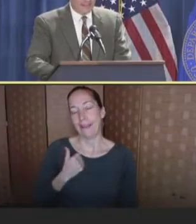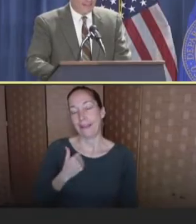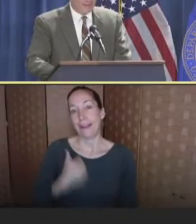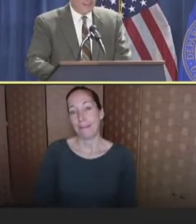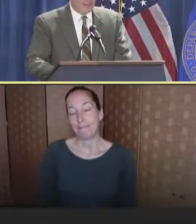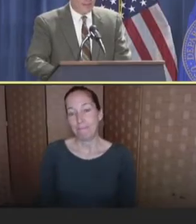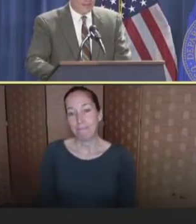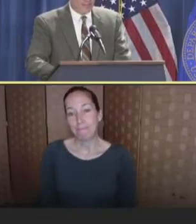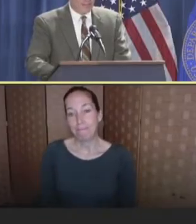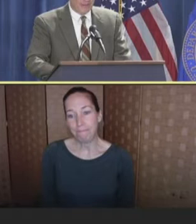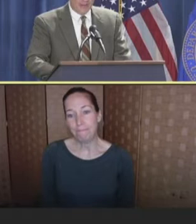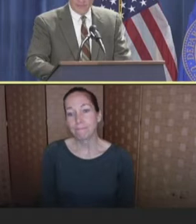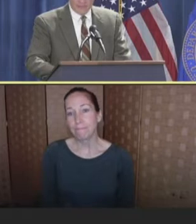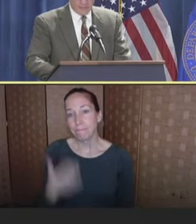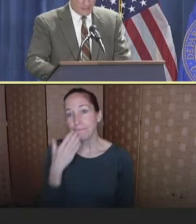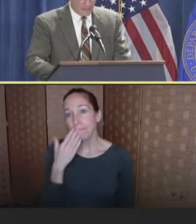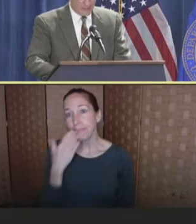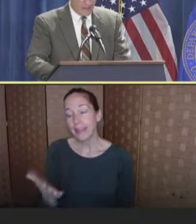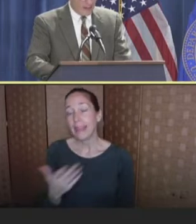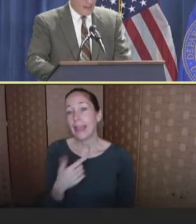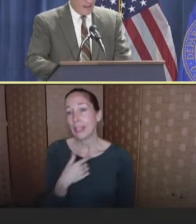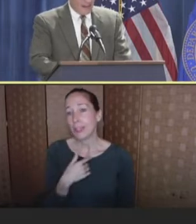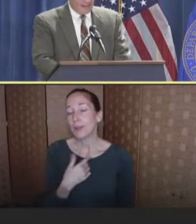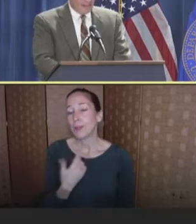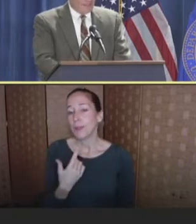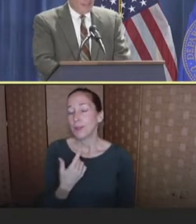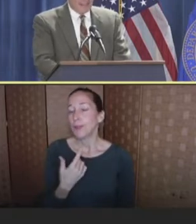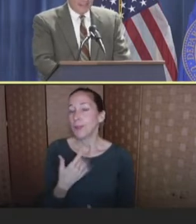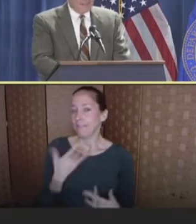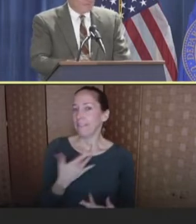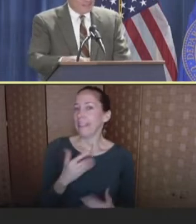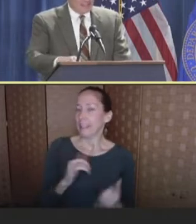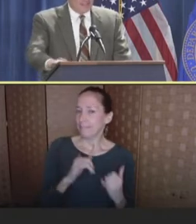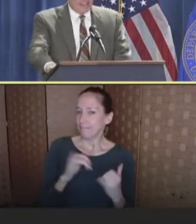And I would echo your comments.